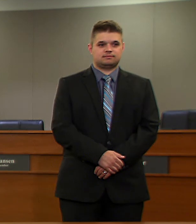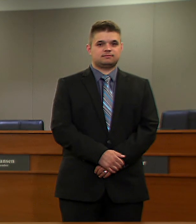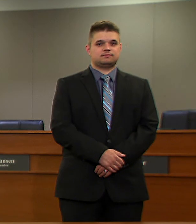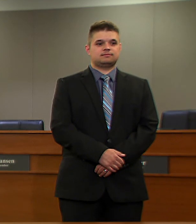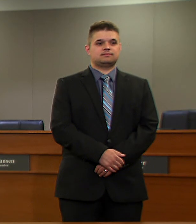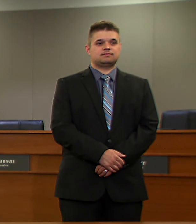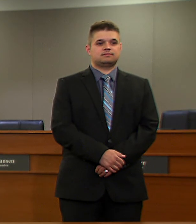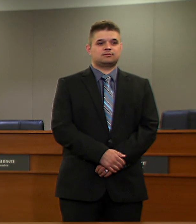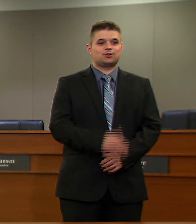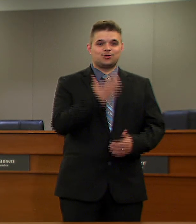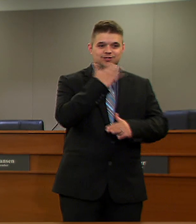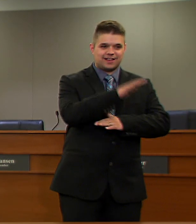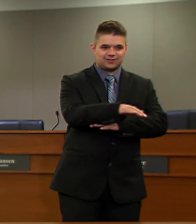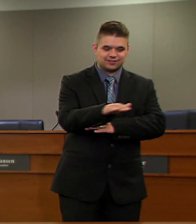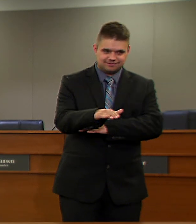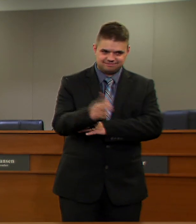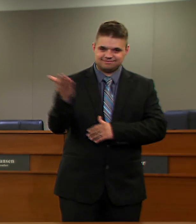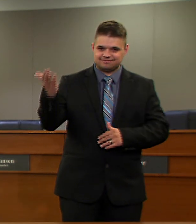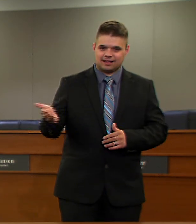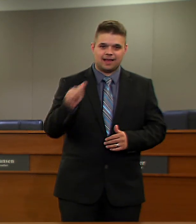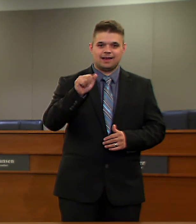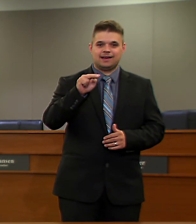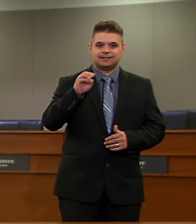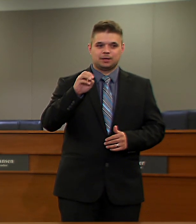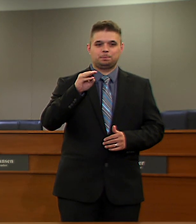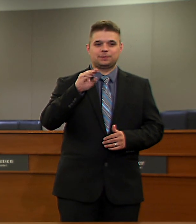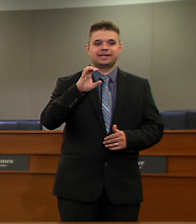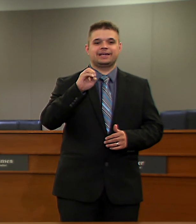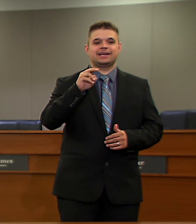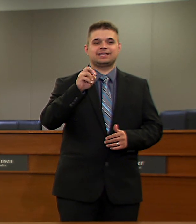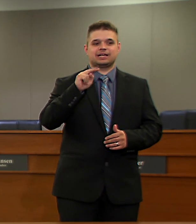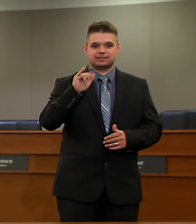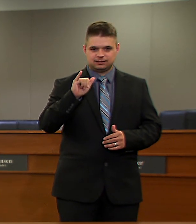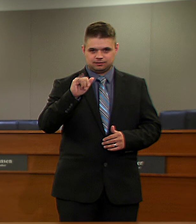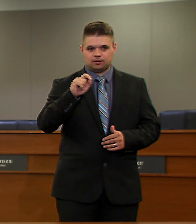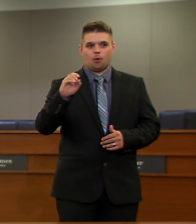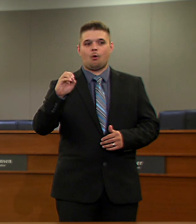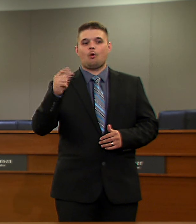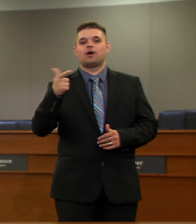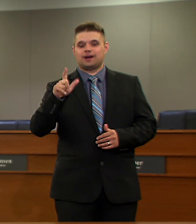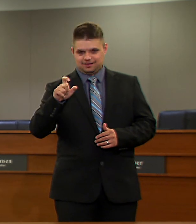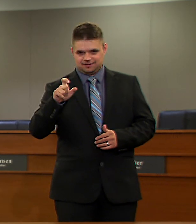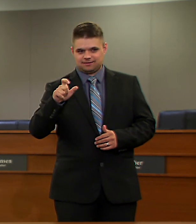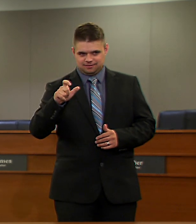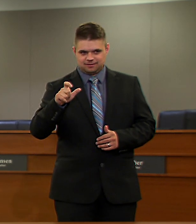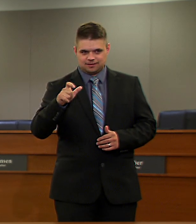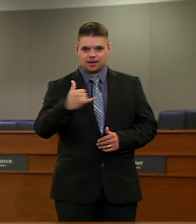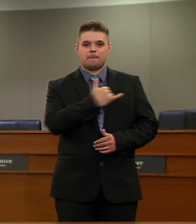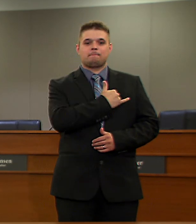Good afternoon, I'm Anne McEnerny-Ogle, Mayor for the City of Vancouver, and today is Tuesday, April 14th.